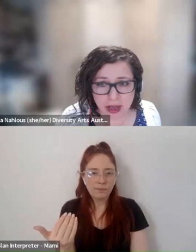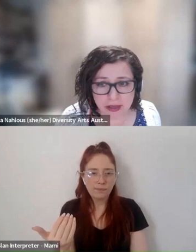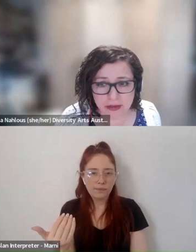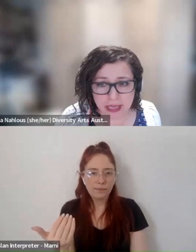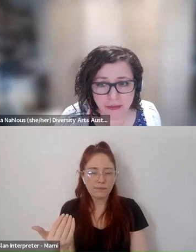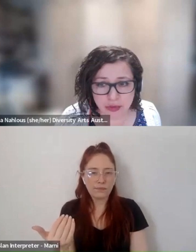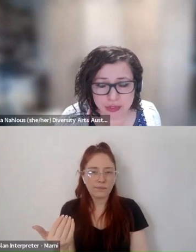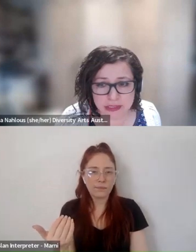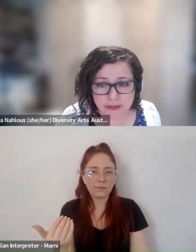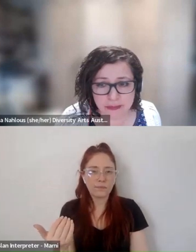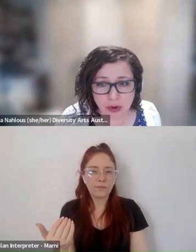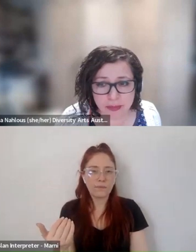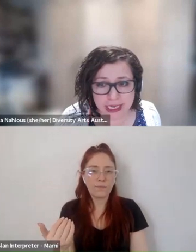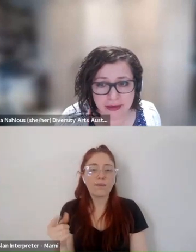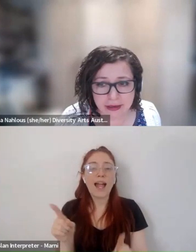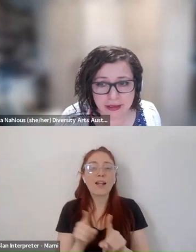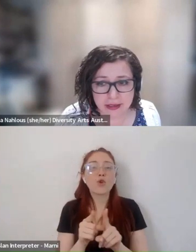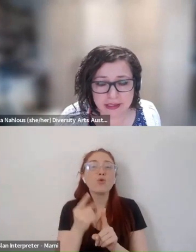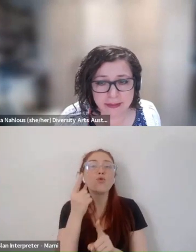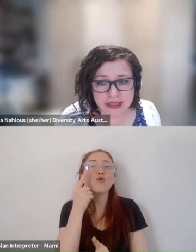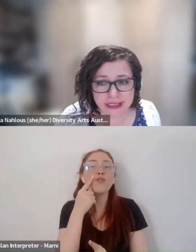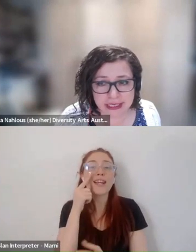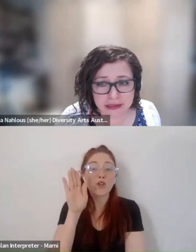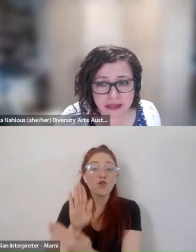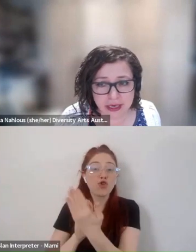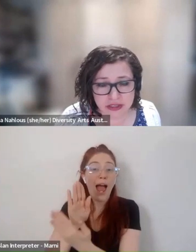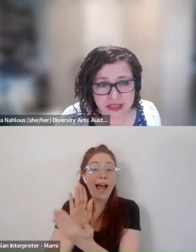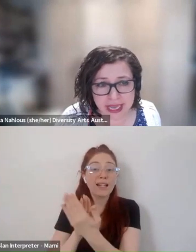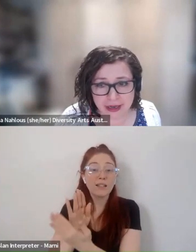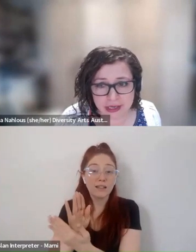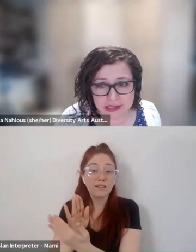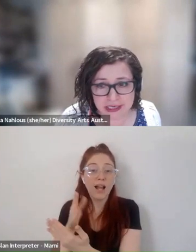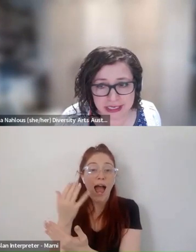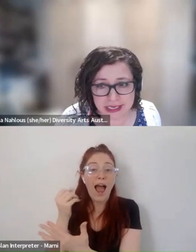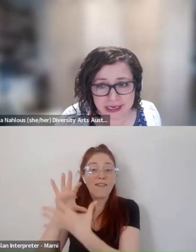emerald has been popping in some of the links like to the AIC D,